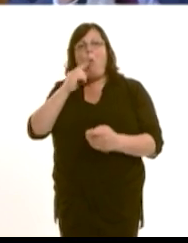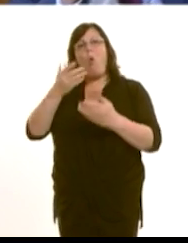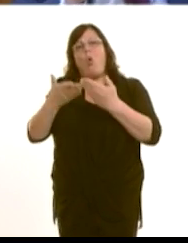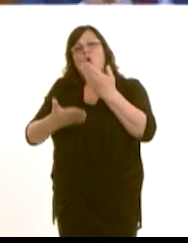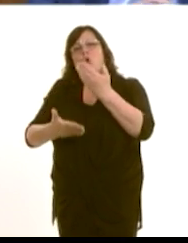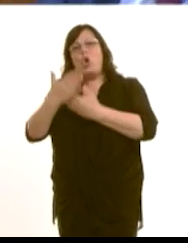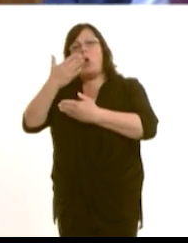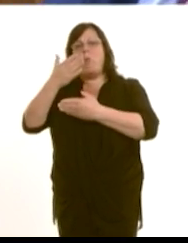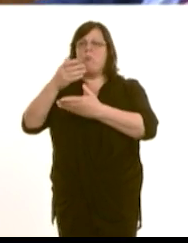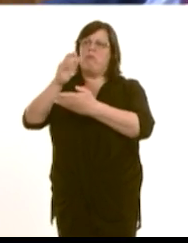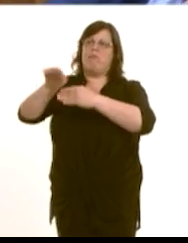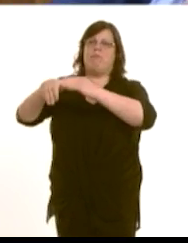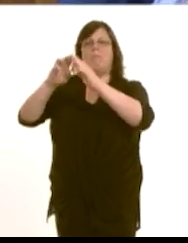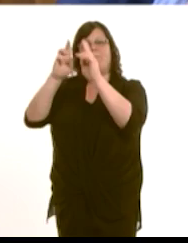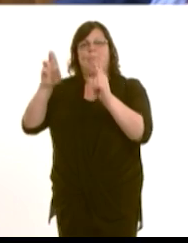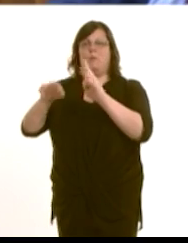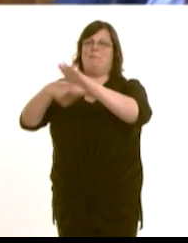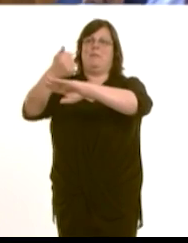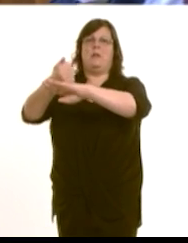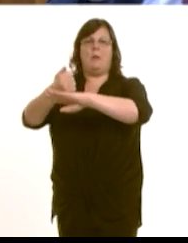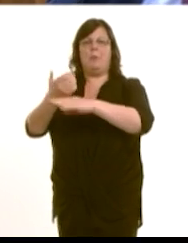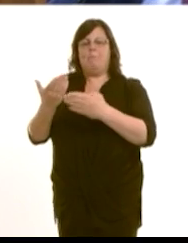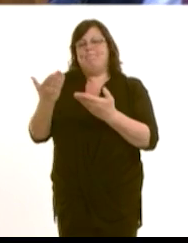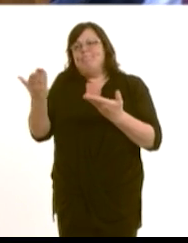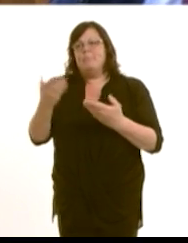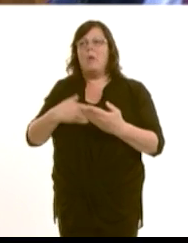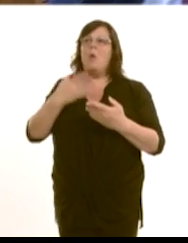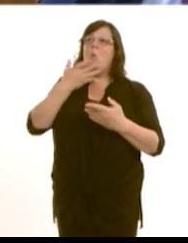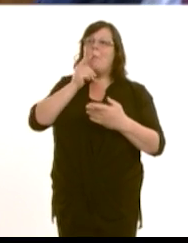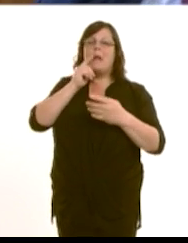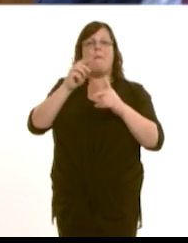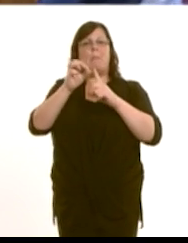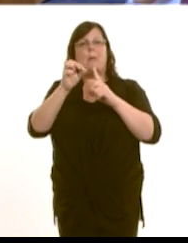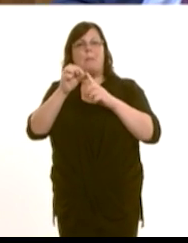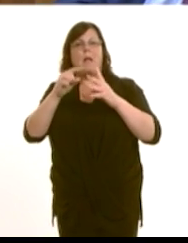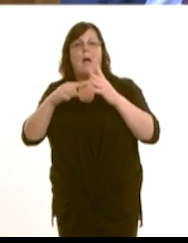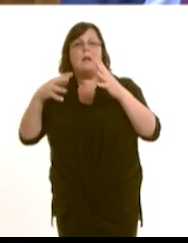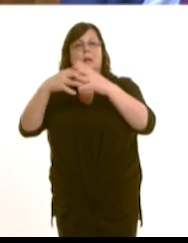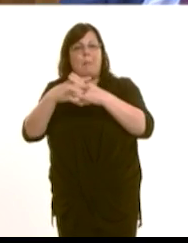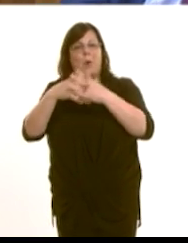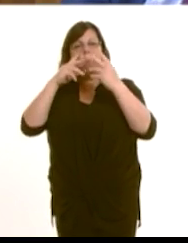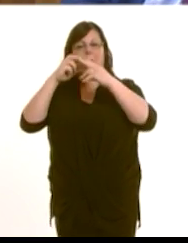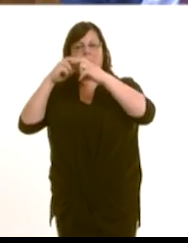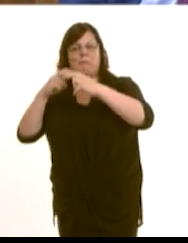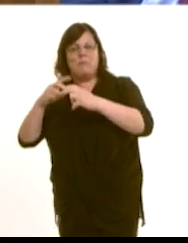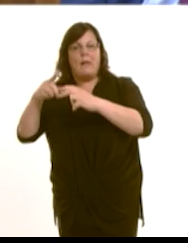Itís a difficult balance to strike. We have had work done by the Public Policy Institute for Wales on that and weíve listened to Ireland.